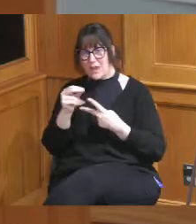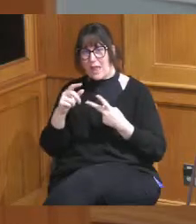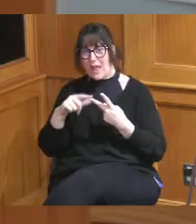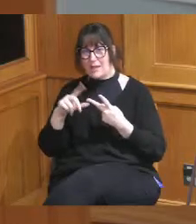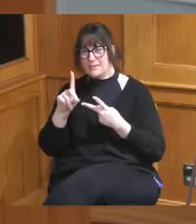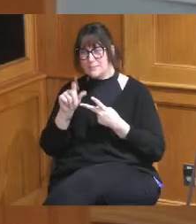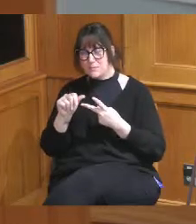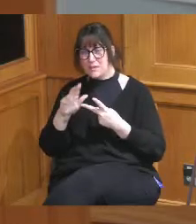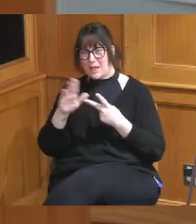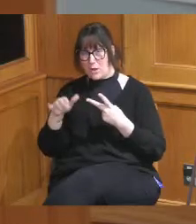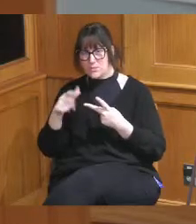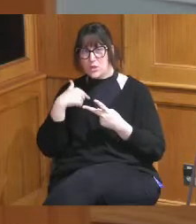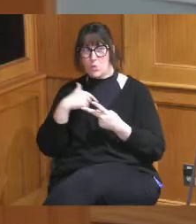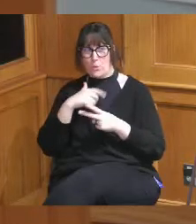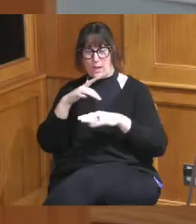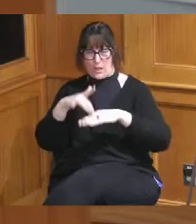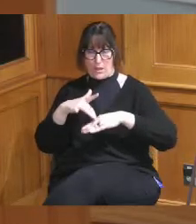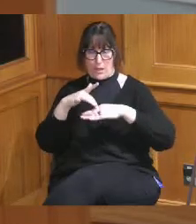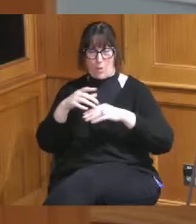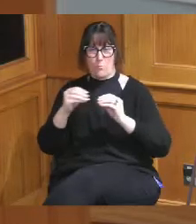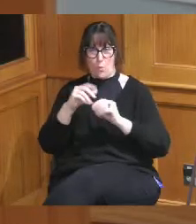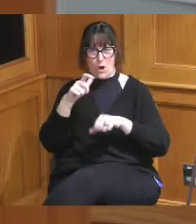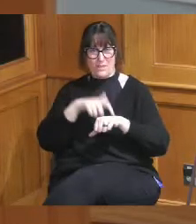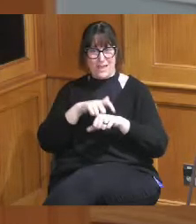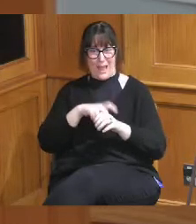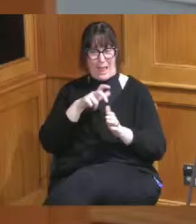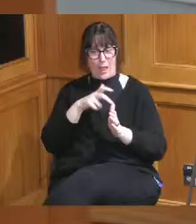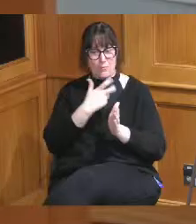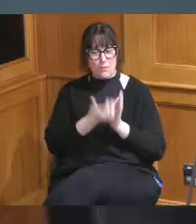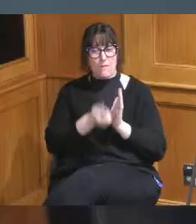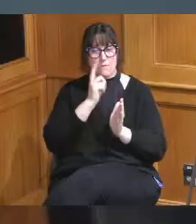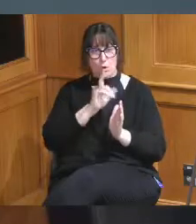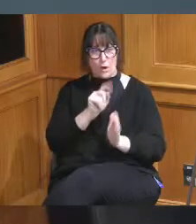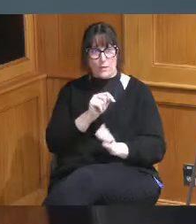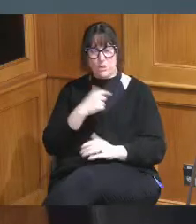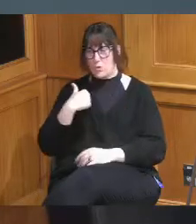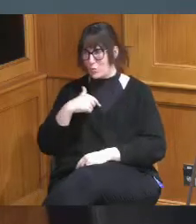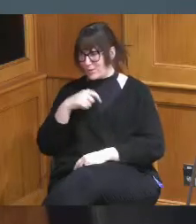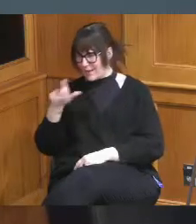so are we having meetings about it or I mean we have to have meetings to get a structure and get